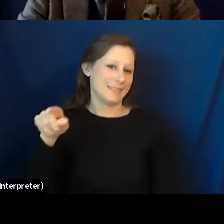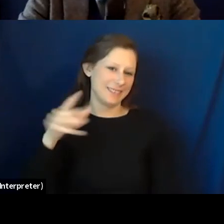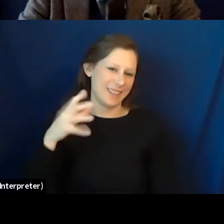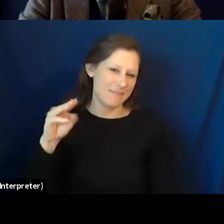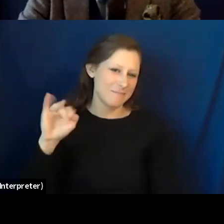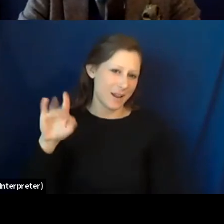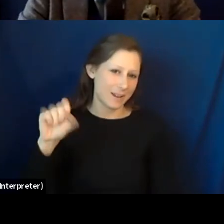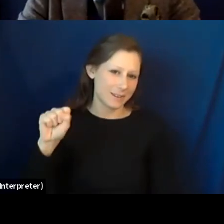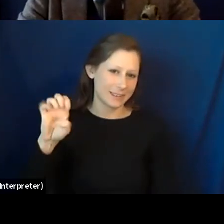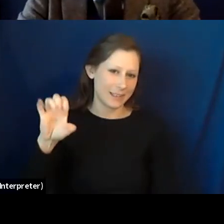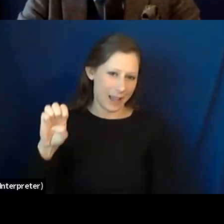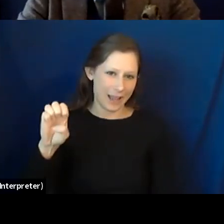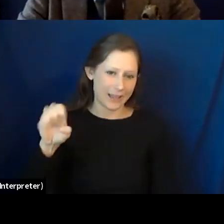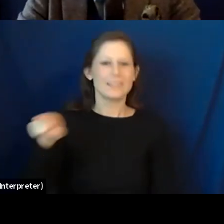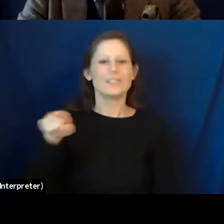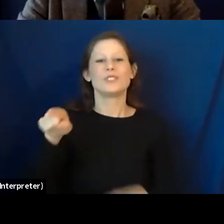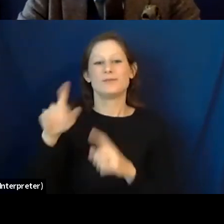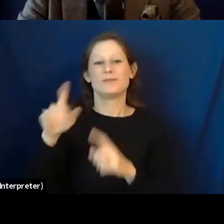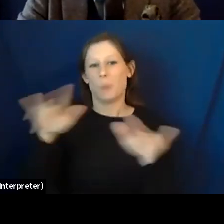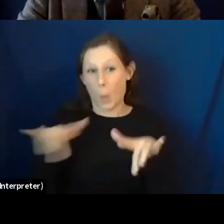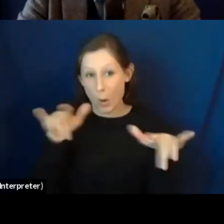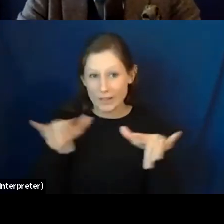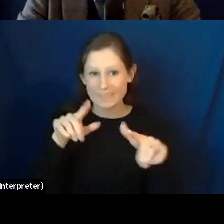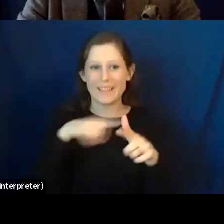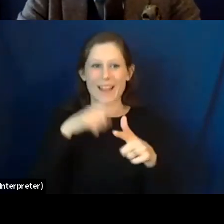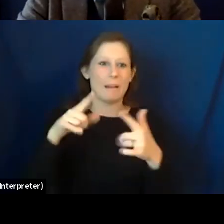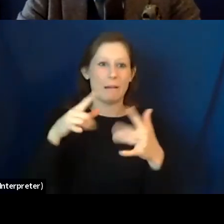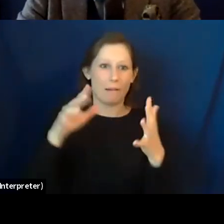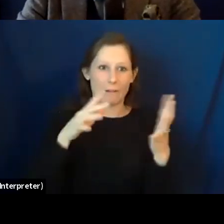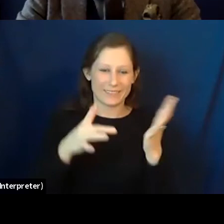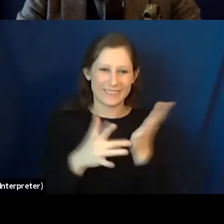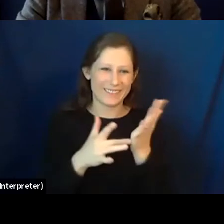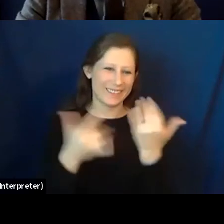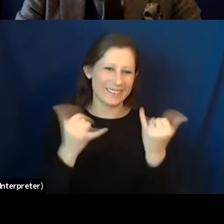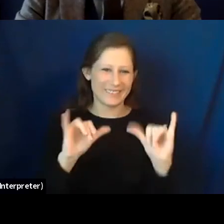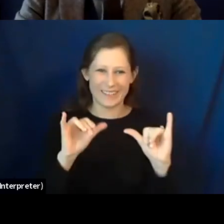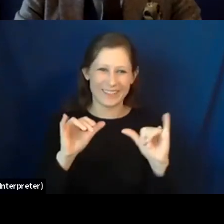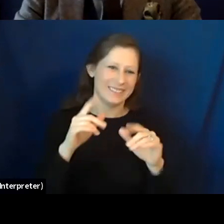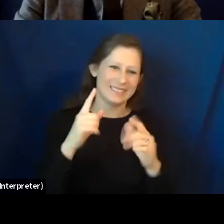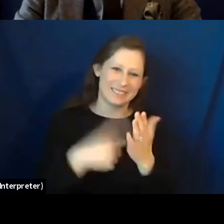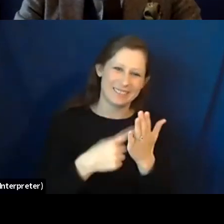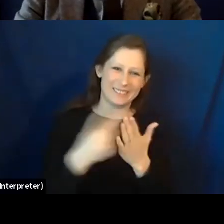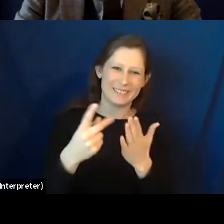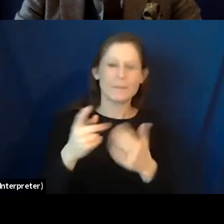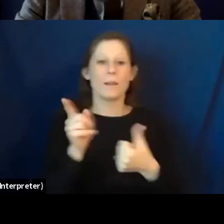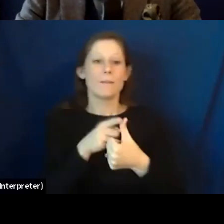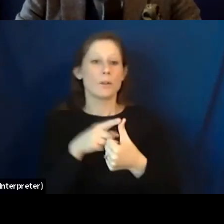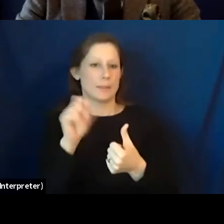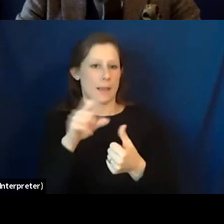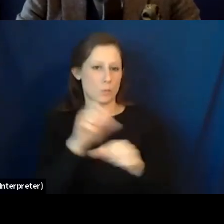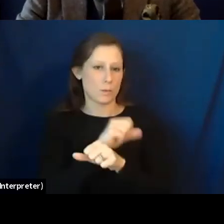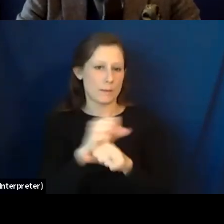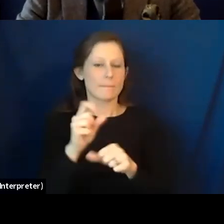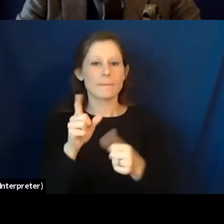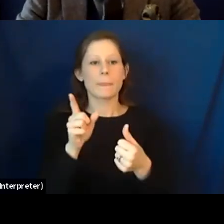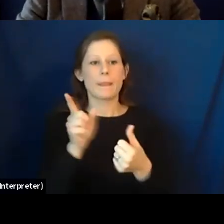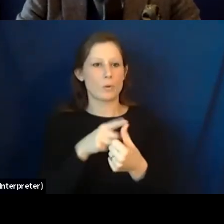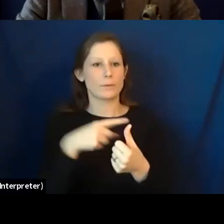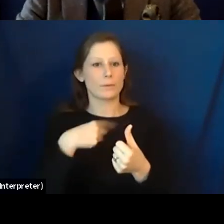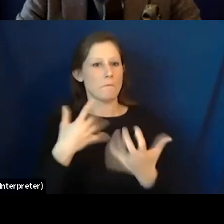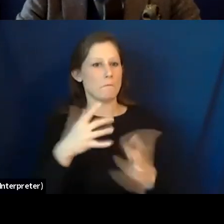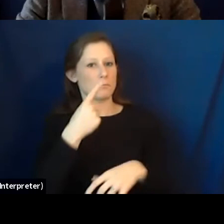said afterwards yes absolutely first of all um uh as i said um disability has been part